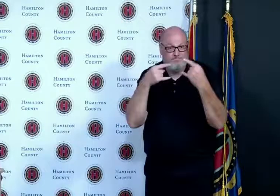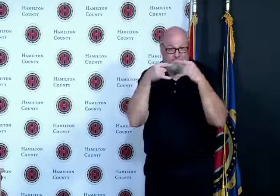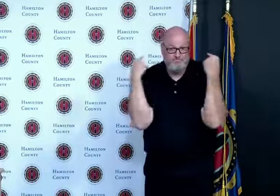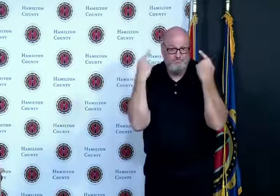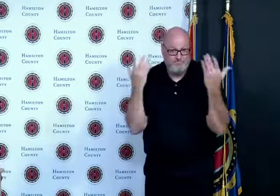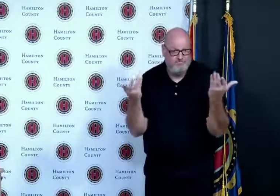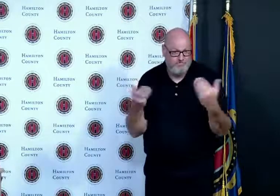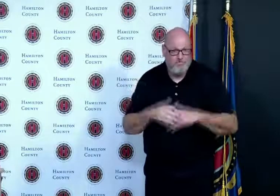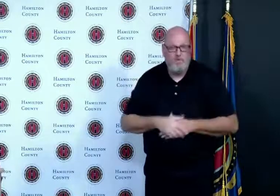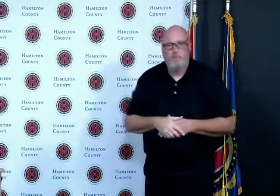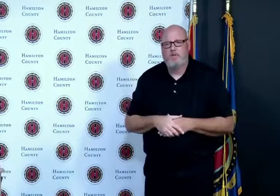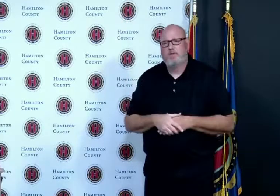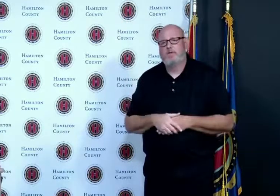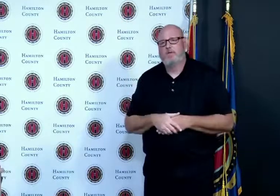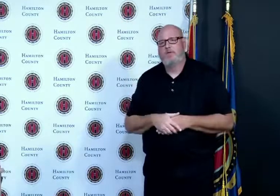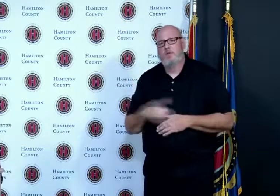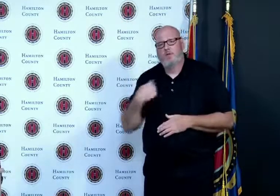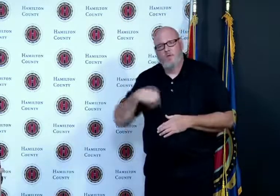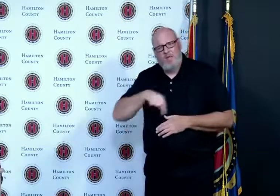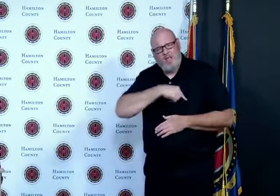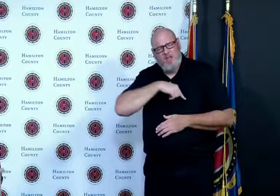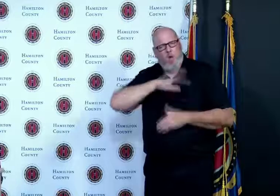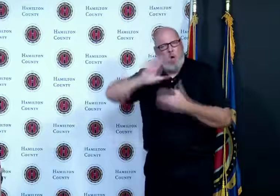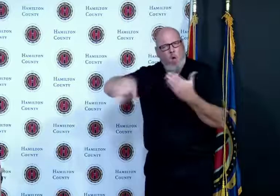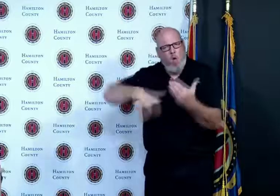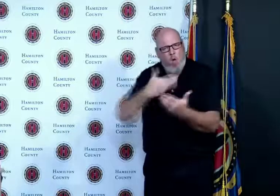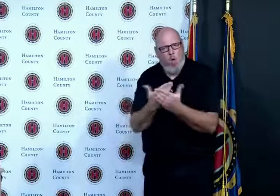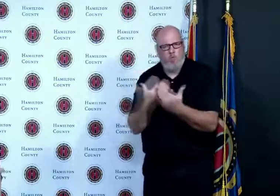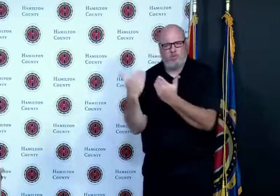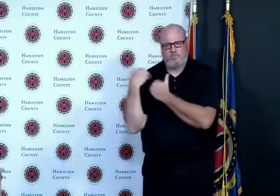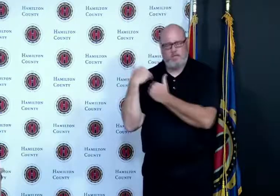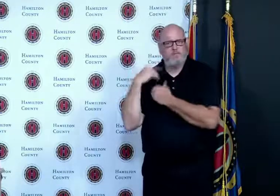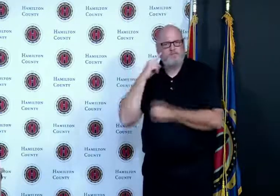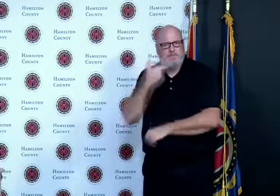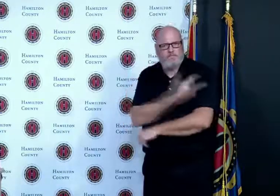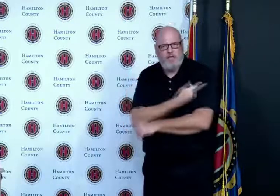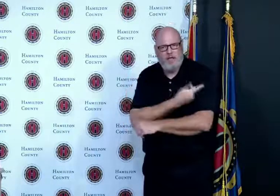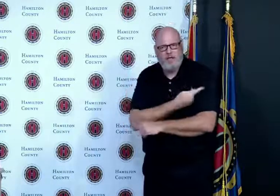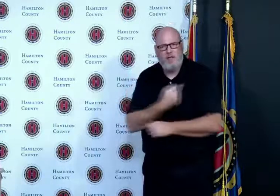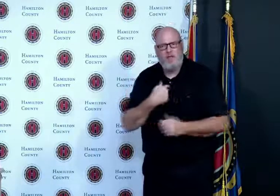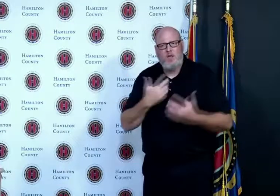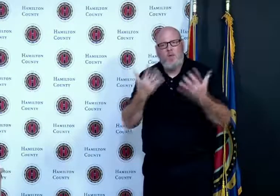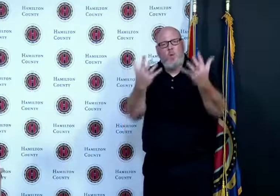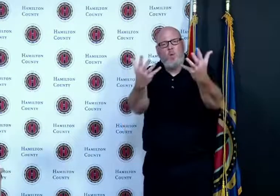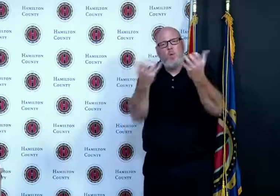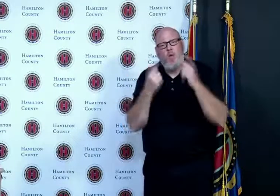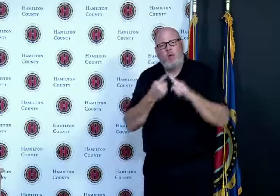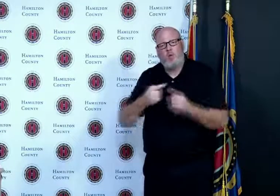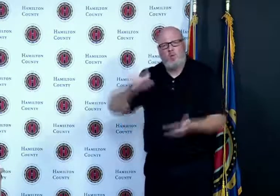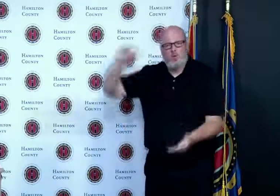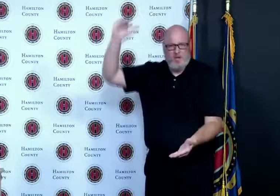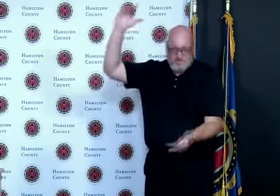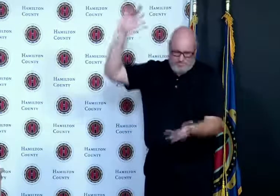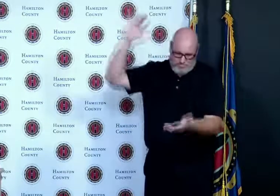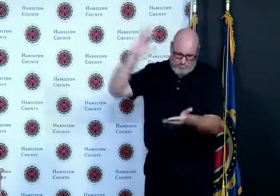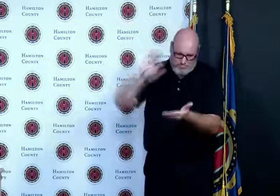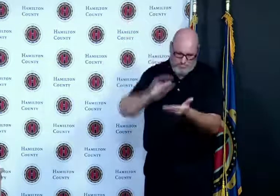to all of us to get a vaccine so that we can get to zero zero cases zero hospitalizations zero